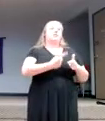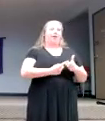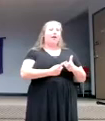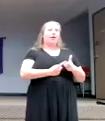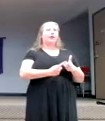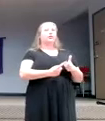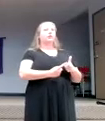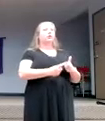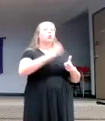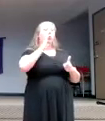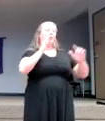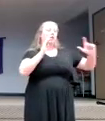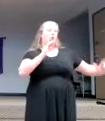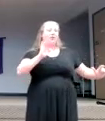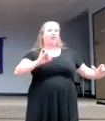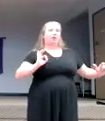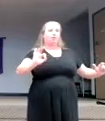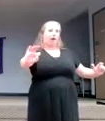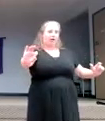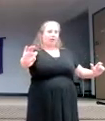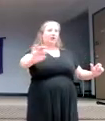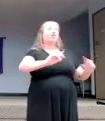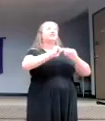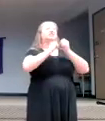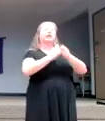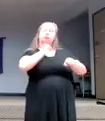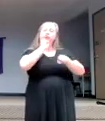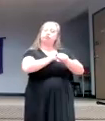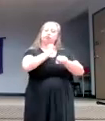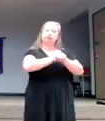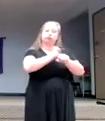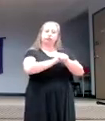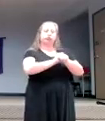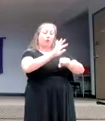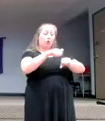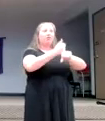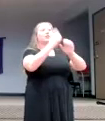be lower than the sewer pipe. The team has worked diligently for the design and throughout to